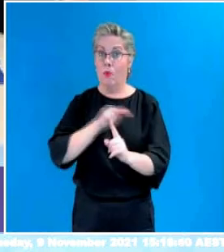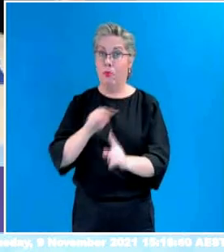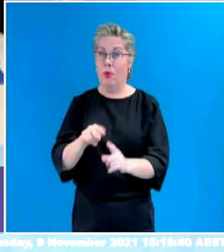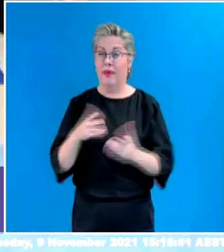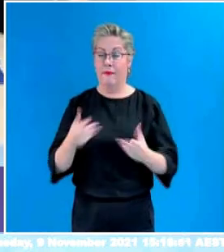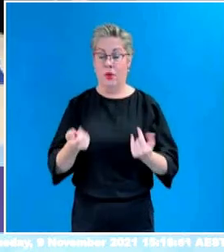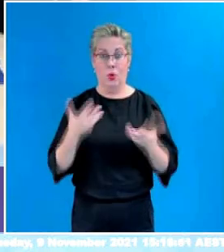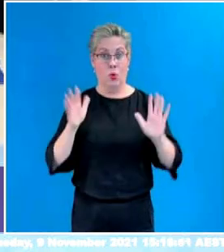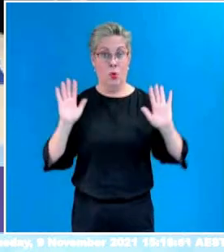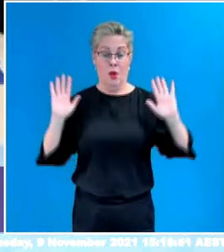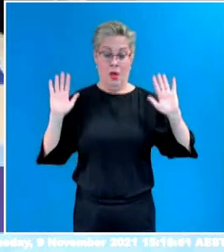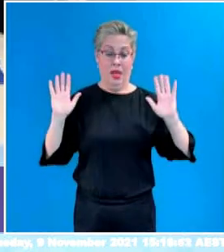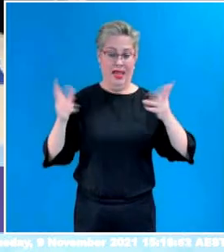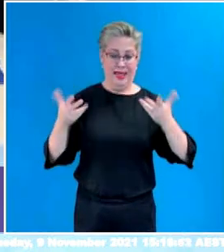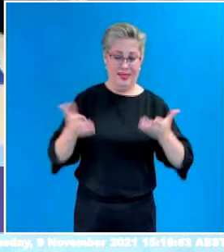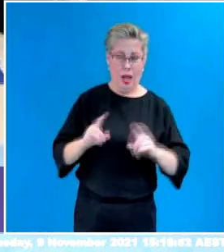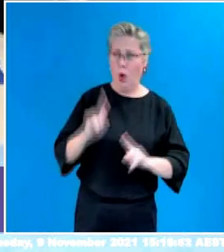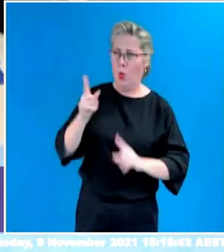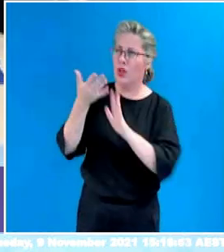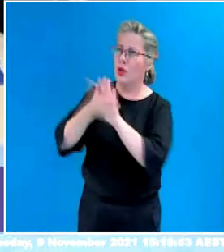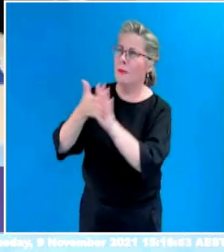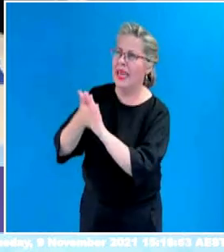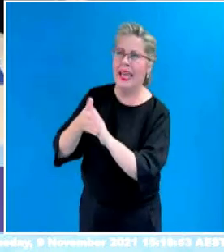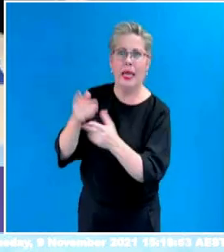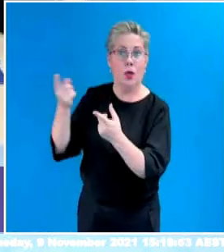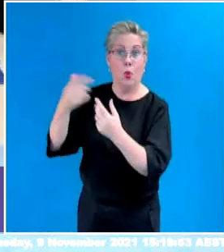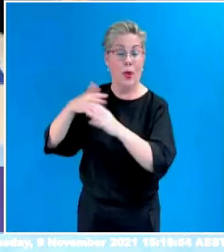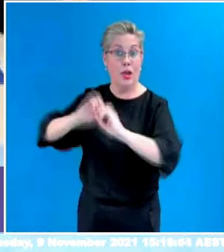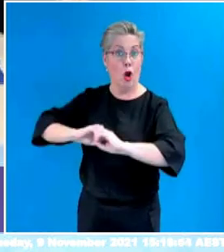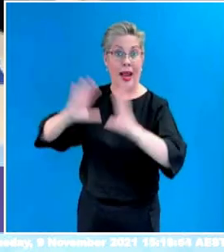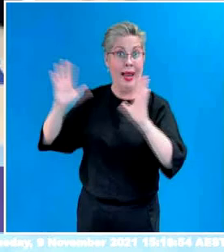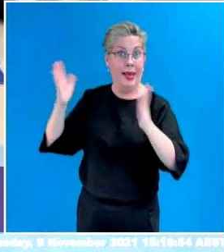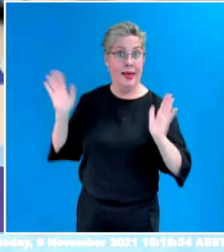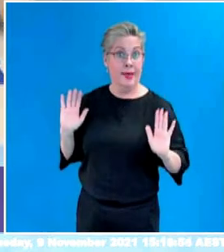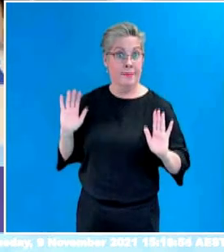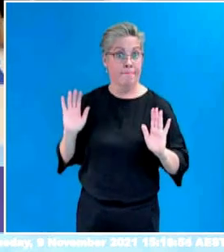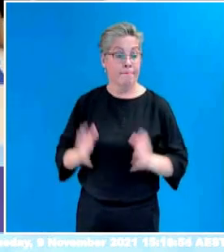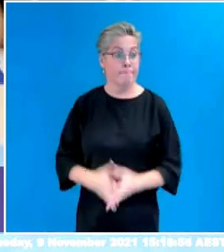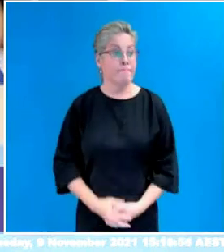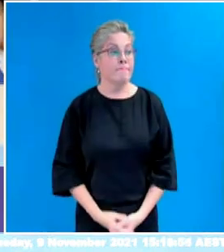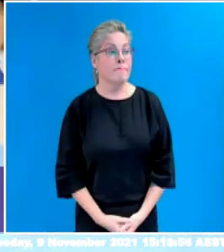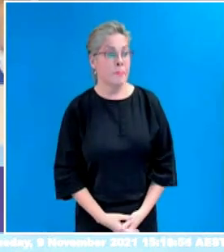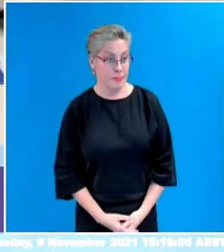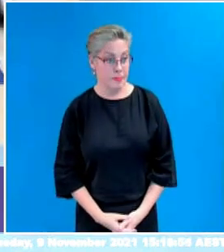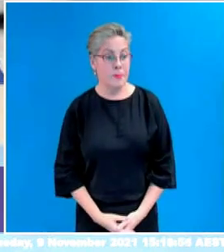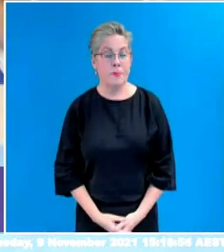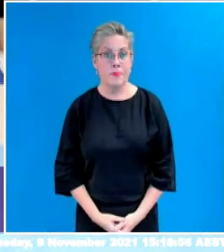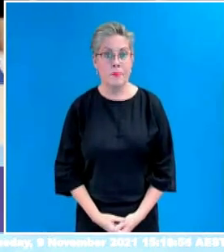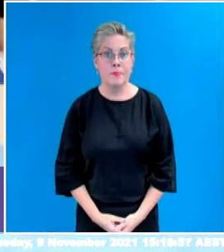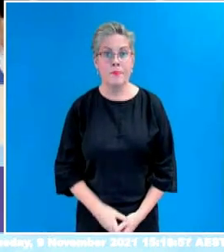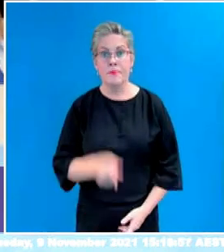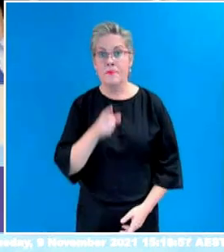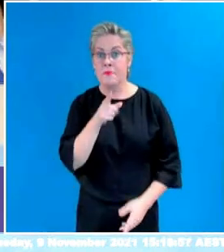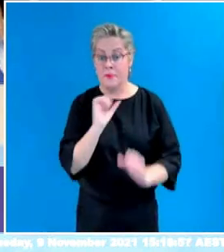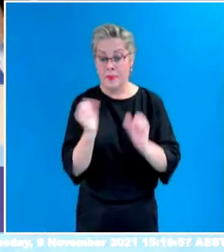Can I draw your attention to paragraph 37 on page 10 in particular, and this is the basis of my question: